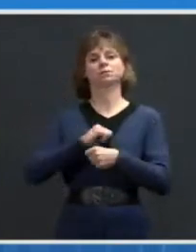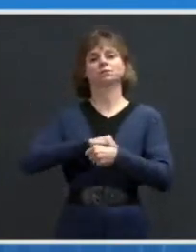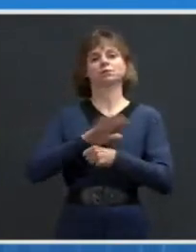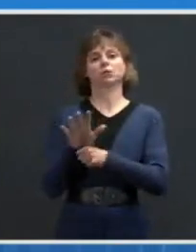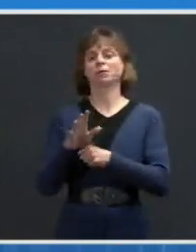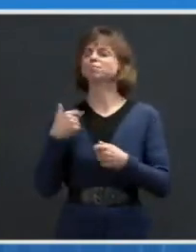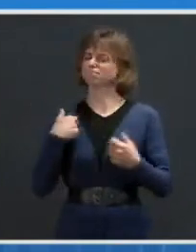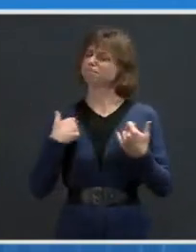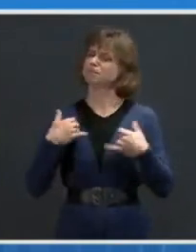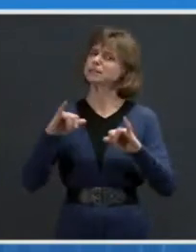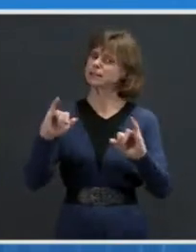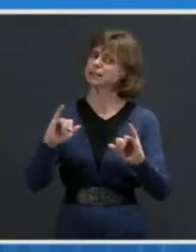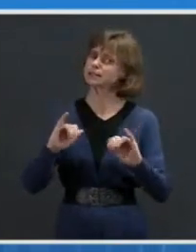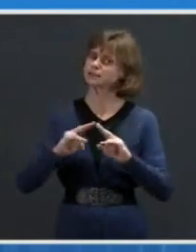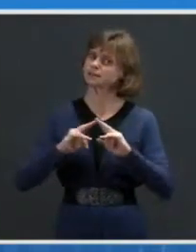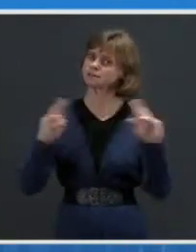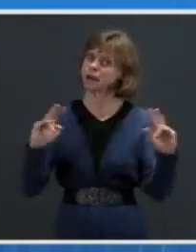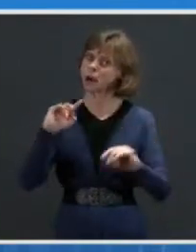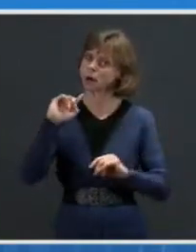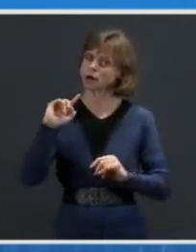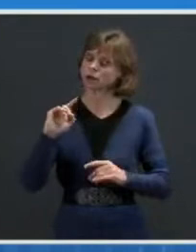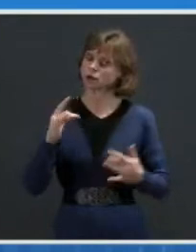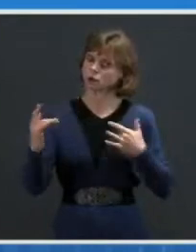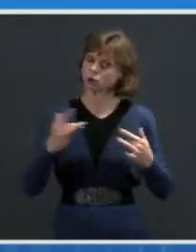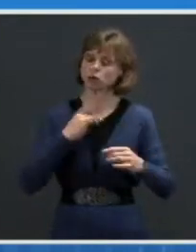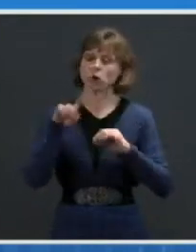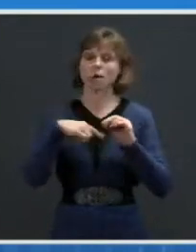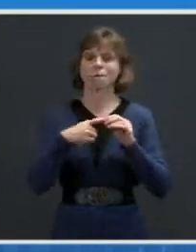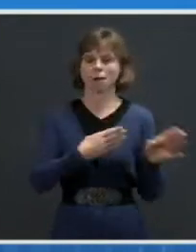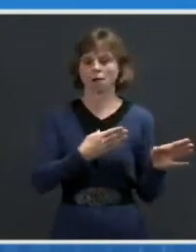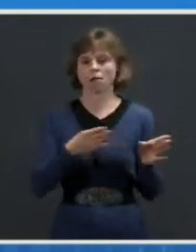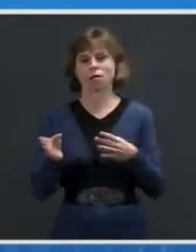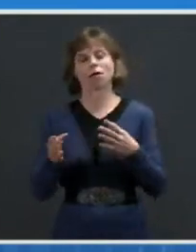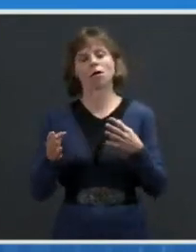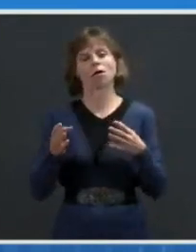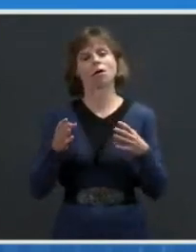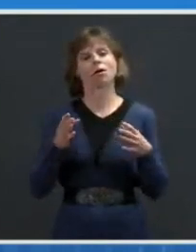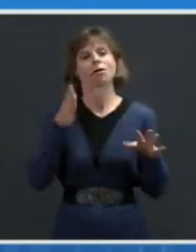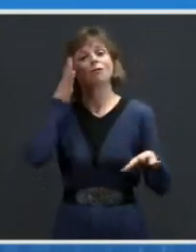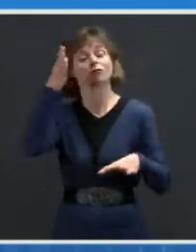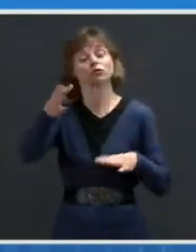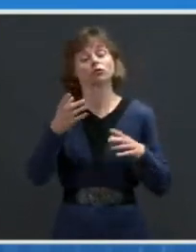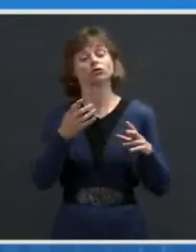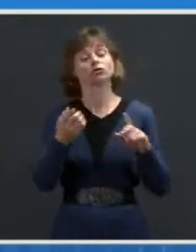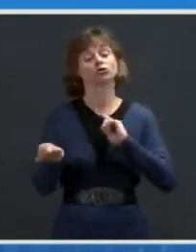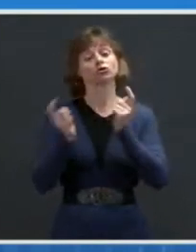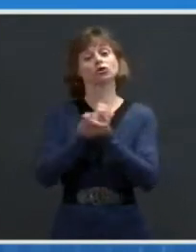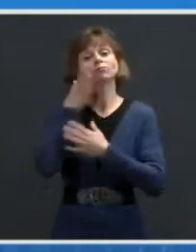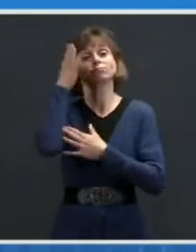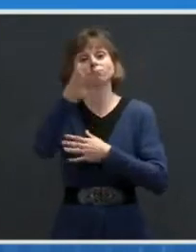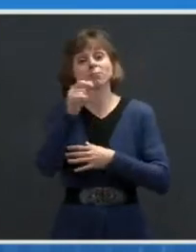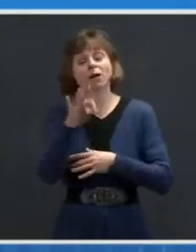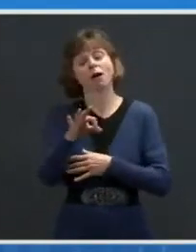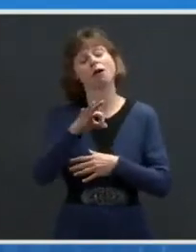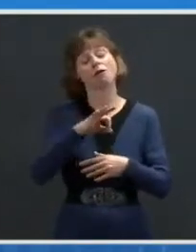I'M DELIGHTED TO BE BACK WITH YOU TODAY.